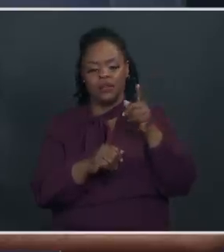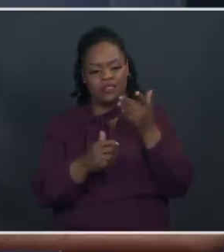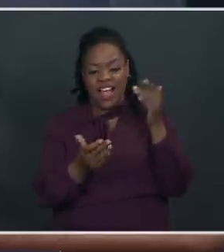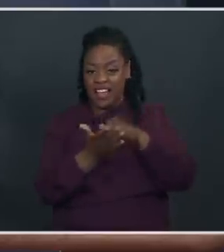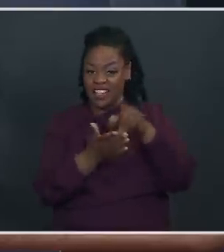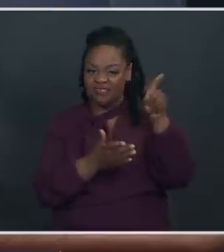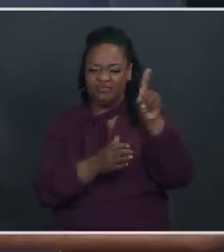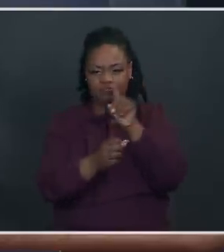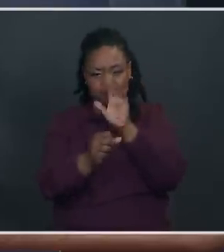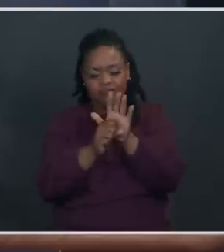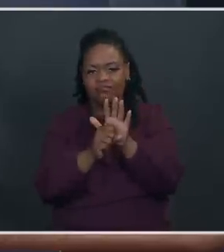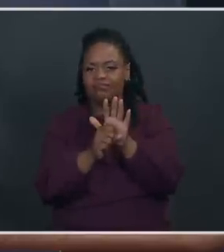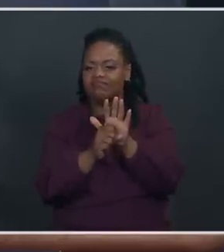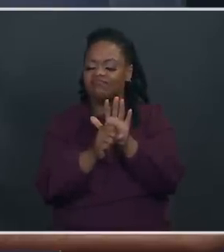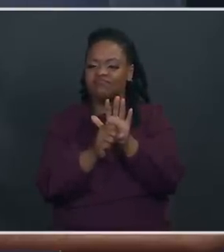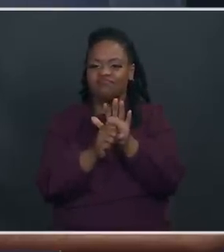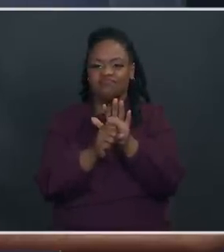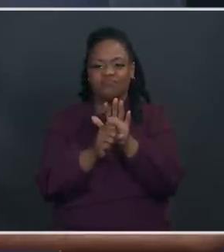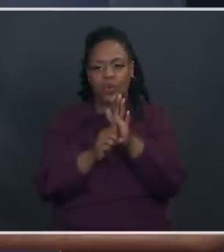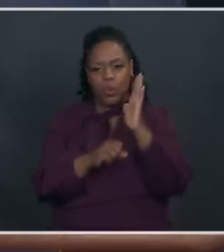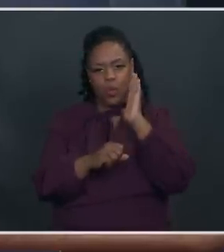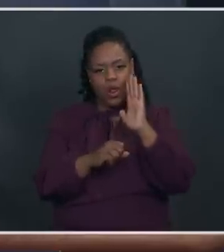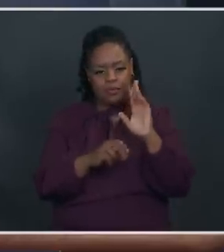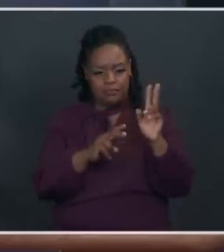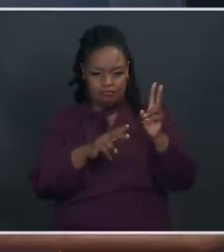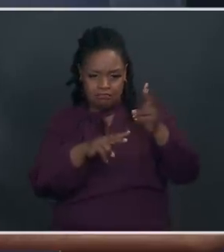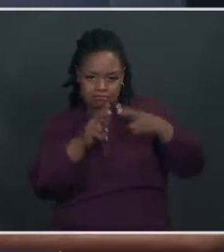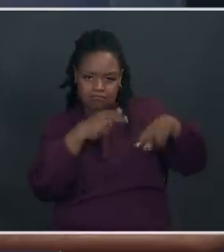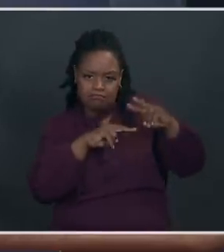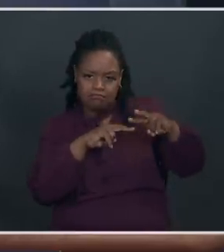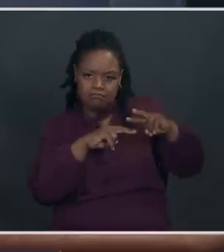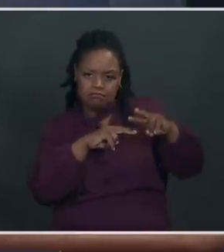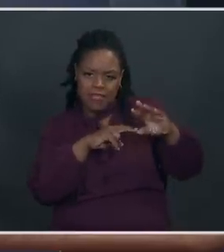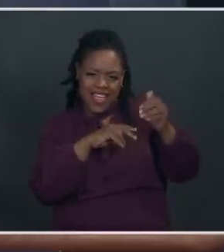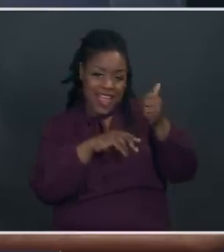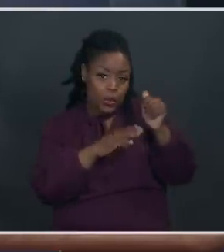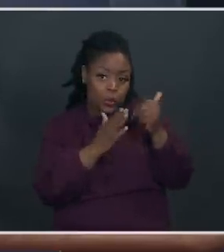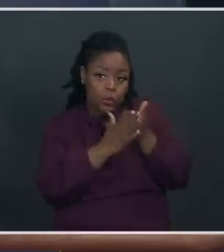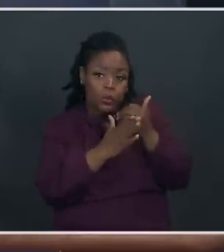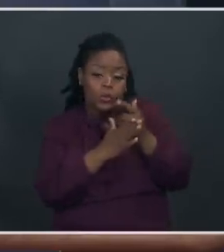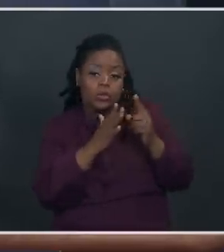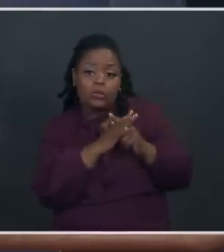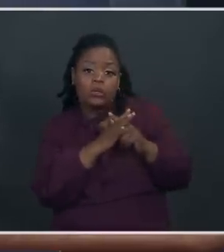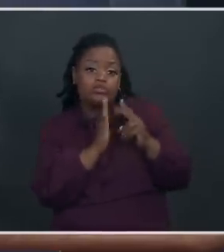in the face of efforts to distort his promise. And it sets a goal of doubling offshore